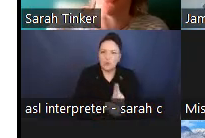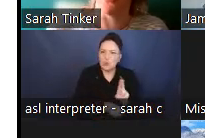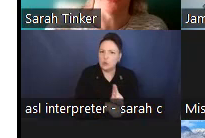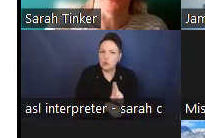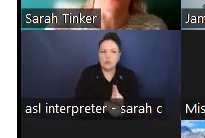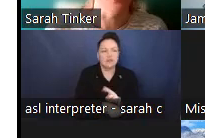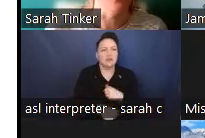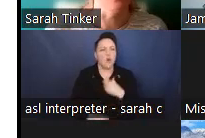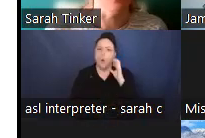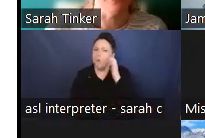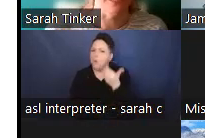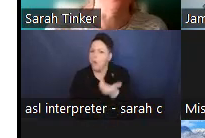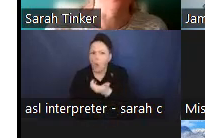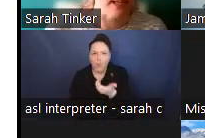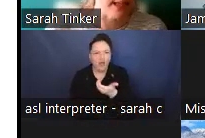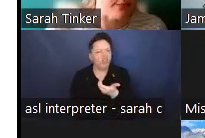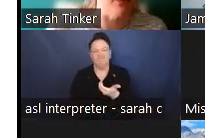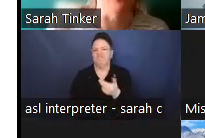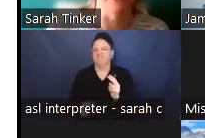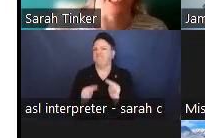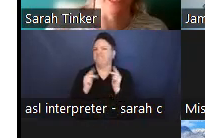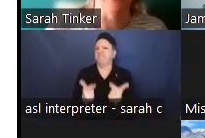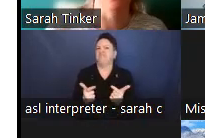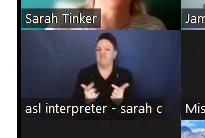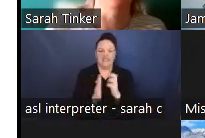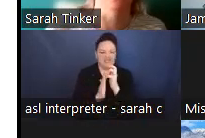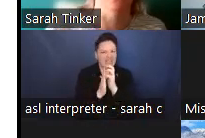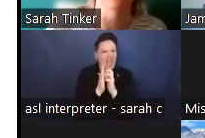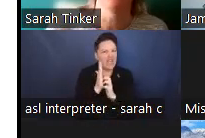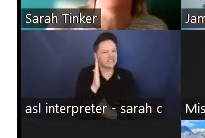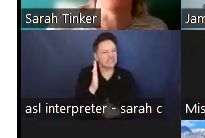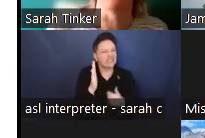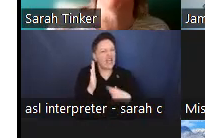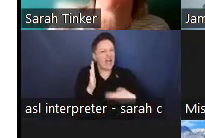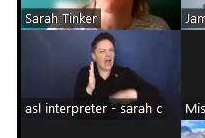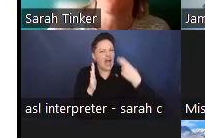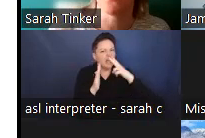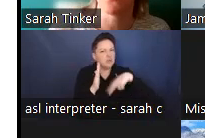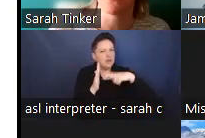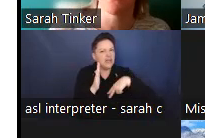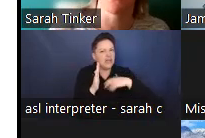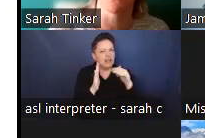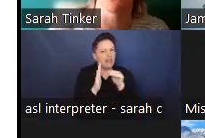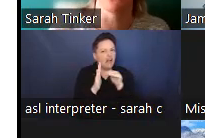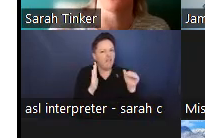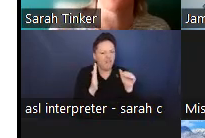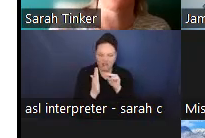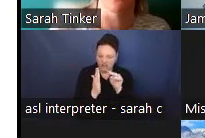there was a lot of text, reading level was really high. Some of the things in the new